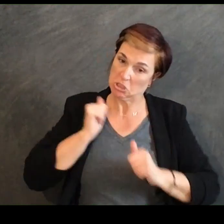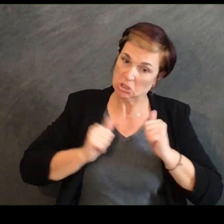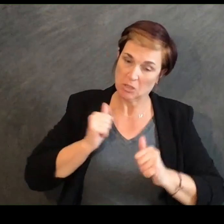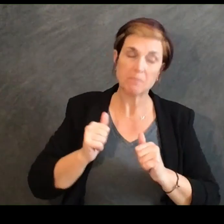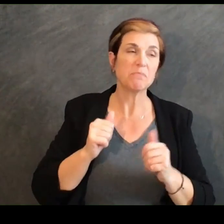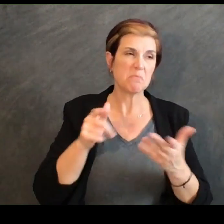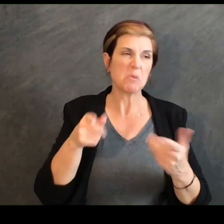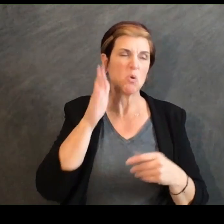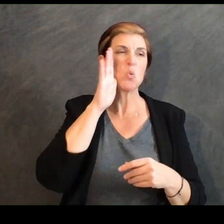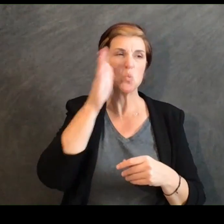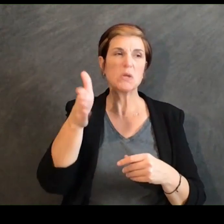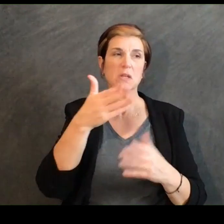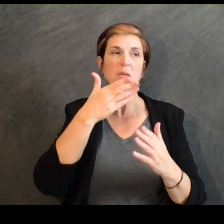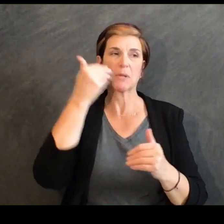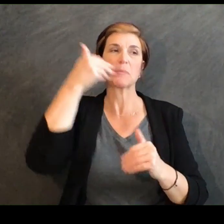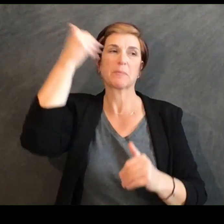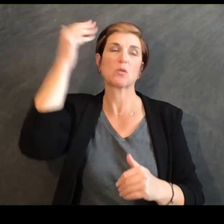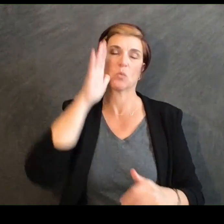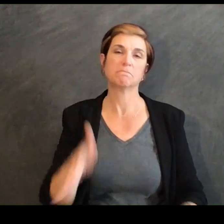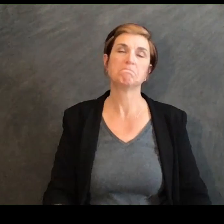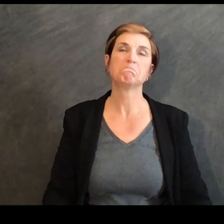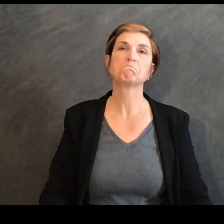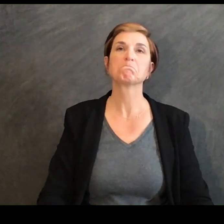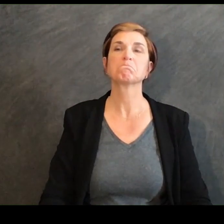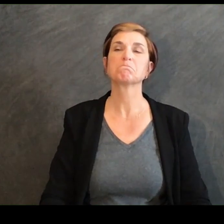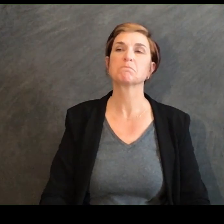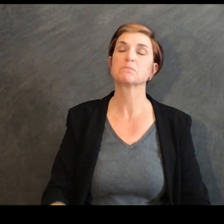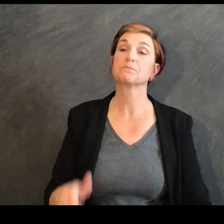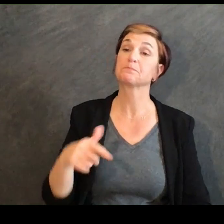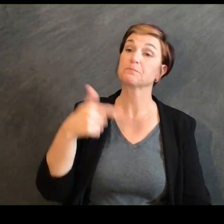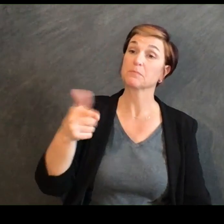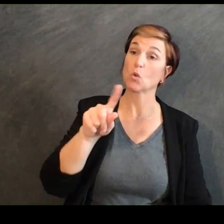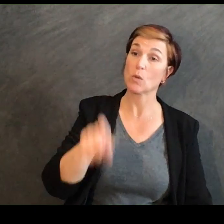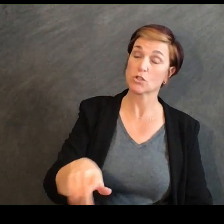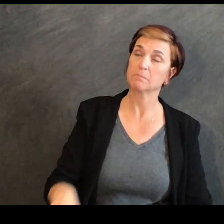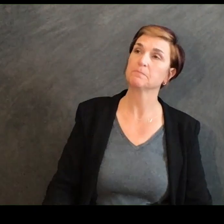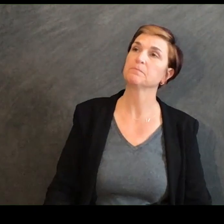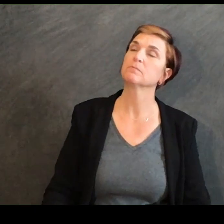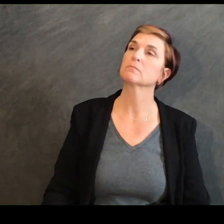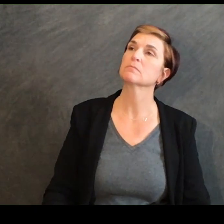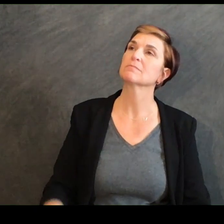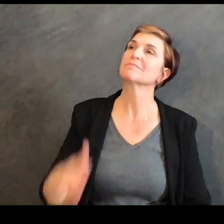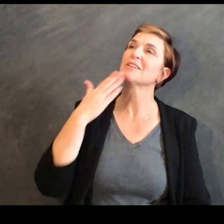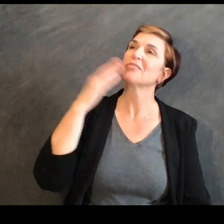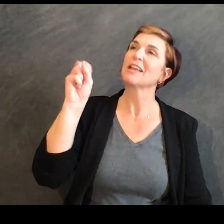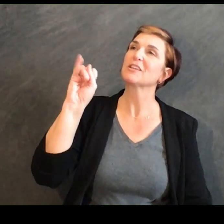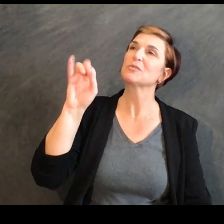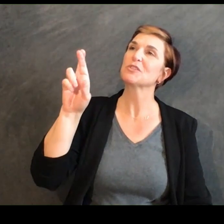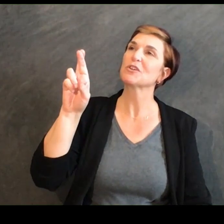better results yeah Jeff thank you sir with regard to domestic